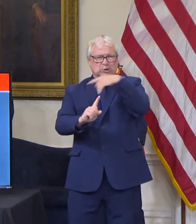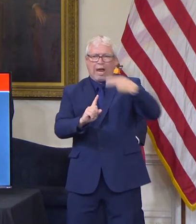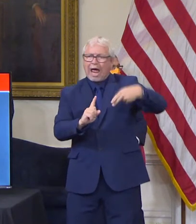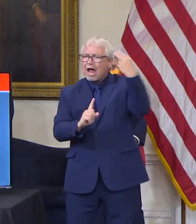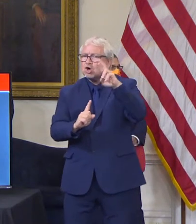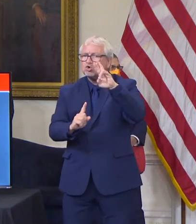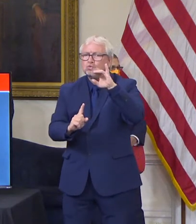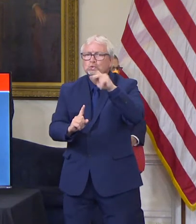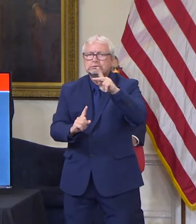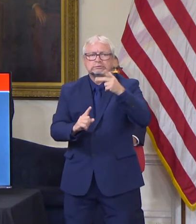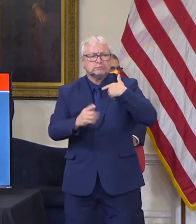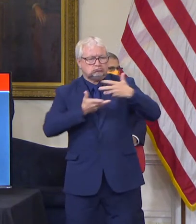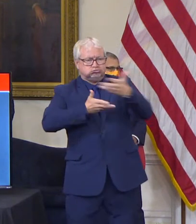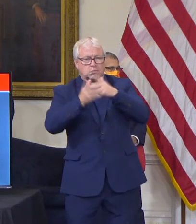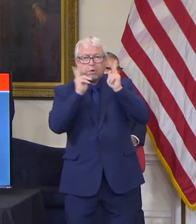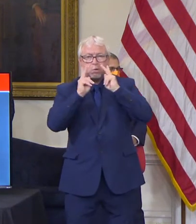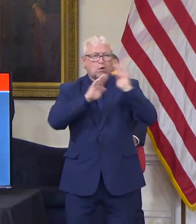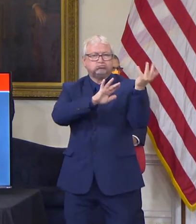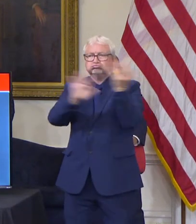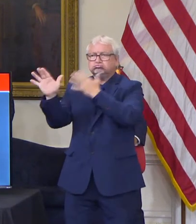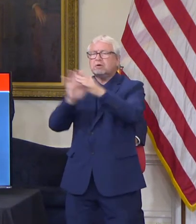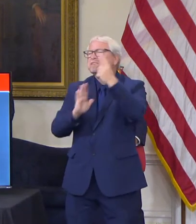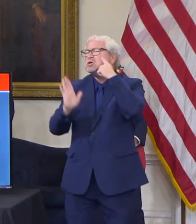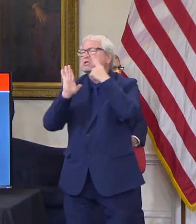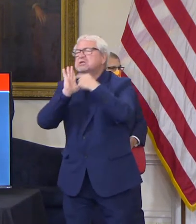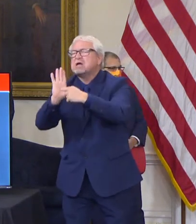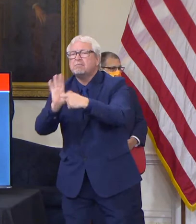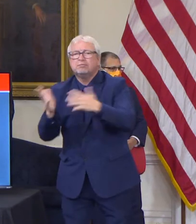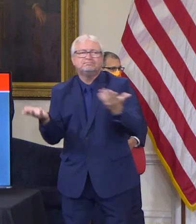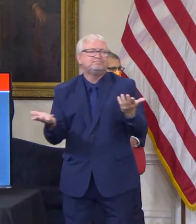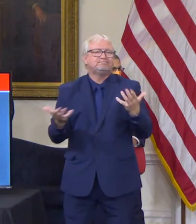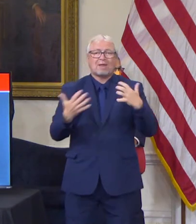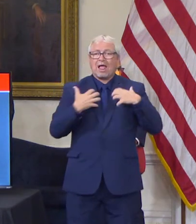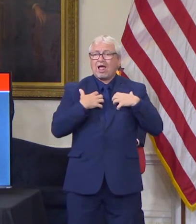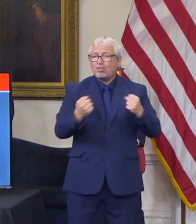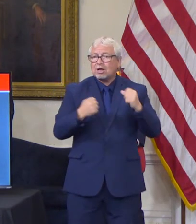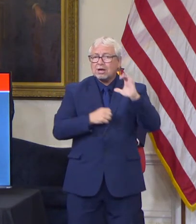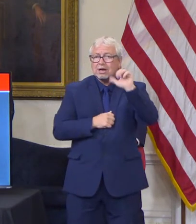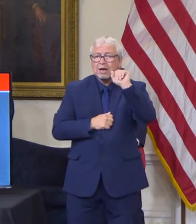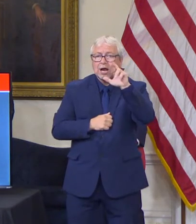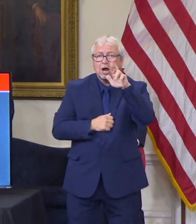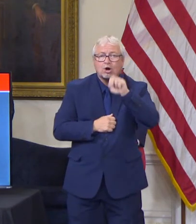strongly consider getting a COVID-19 booster shot immediately. If, like me, your